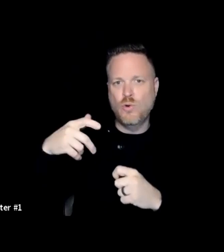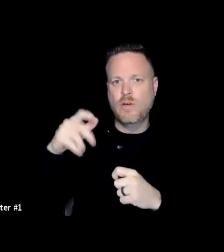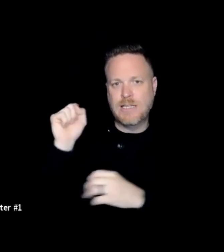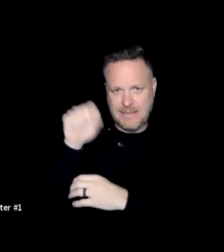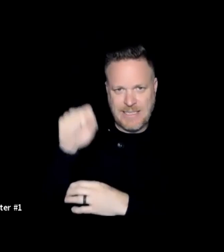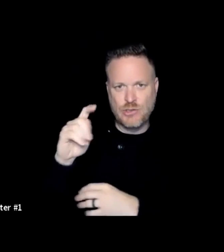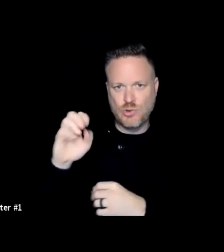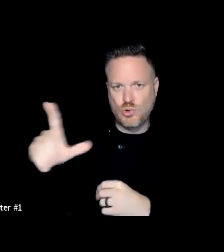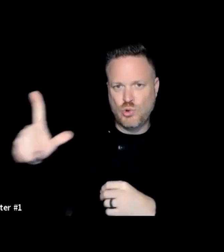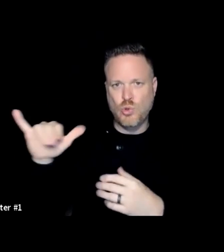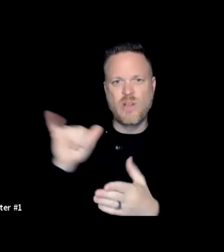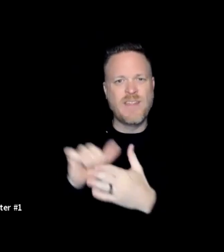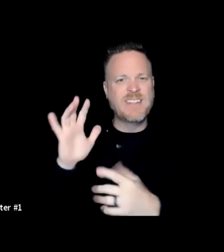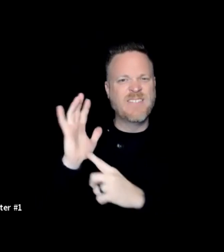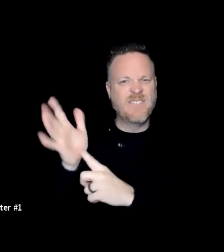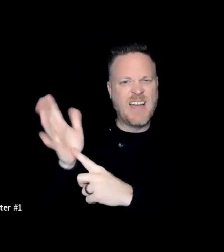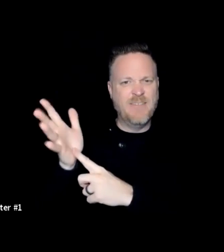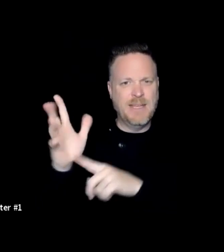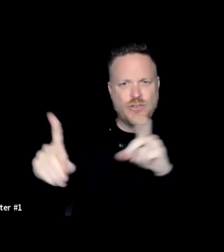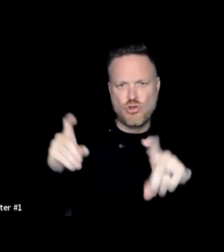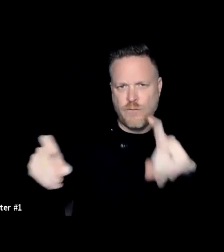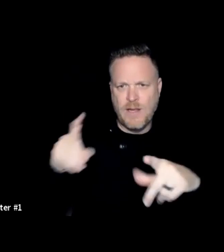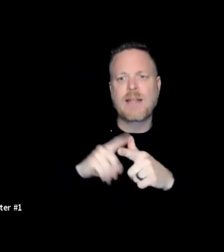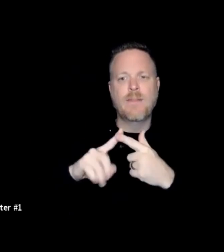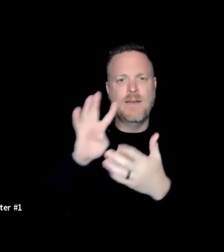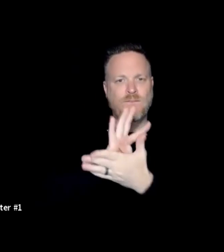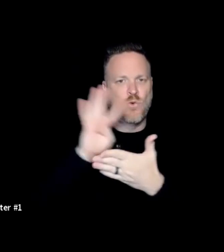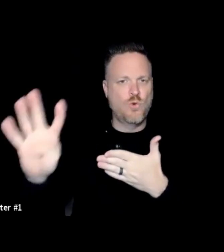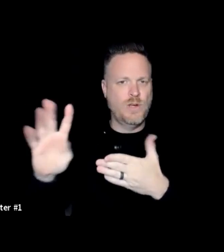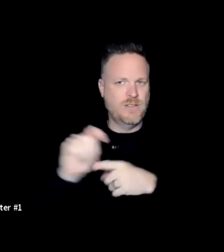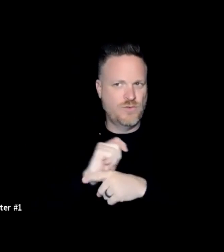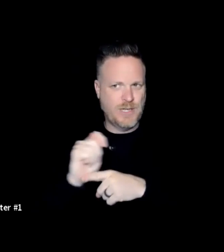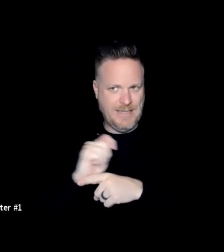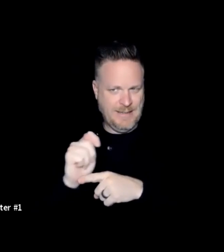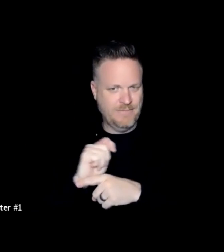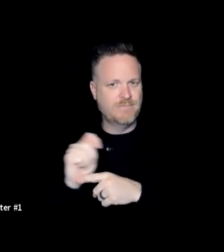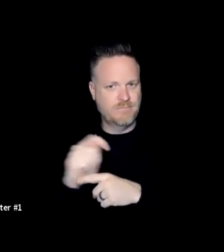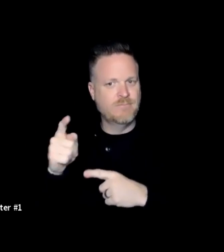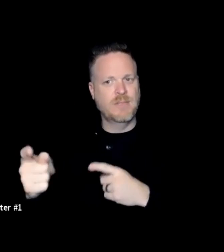a five minute survey and four weeks’ worth of training that they get by e mail and tip sheets.